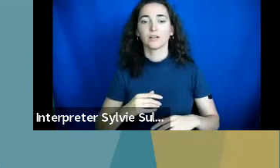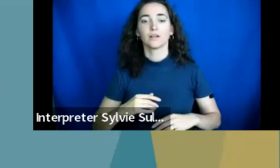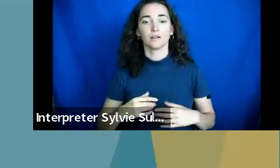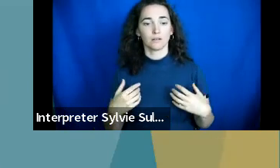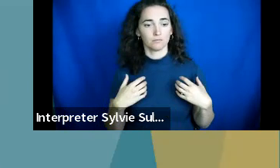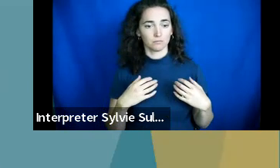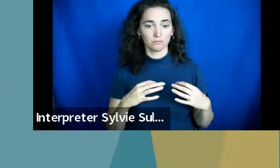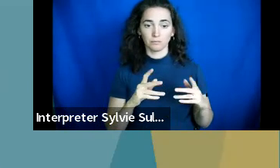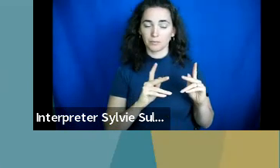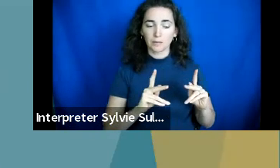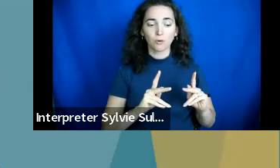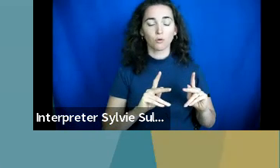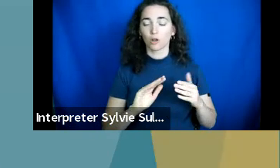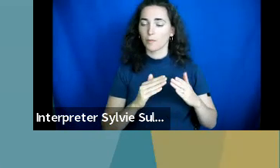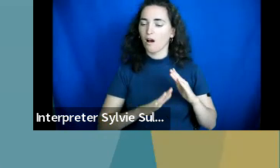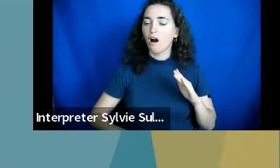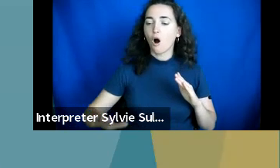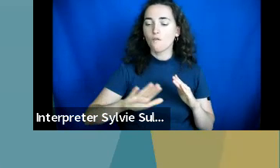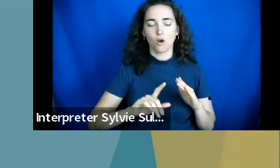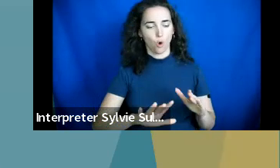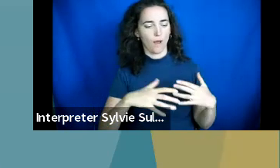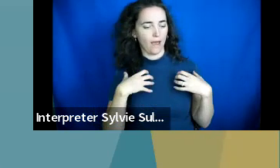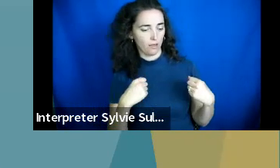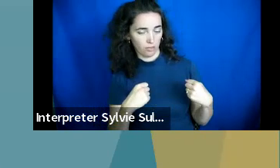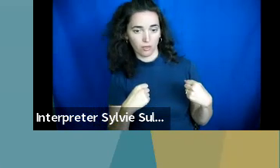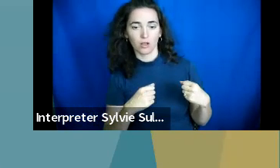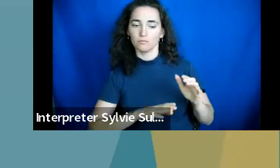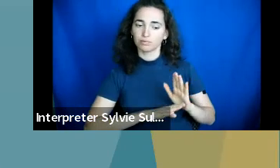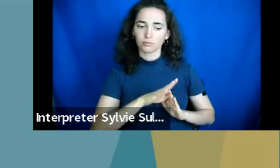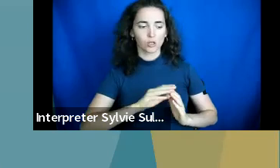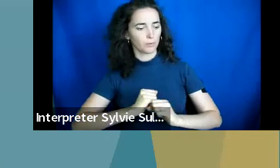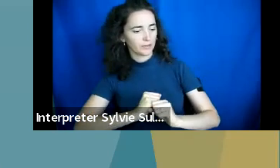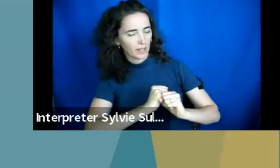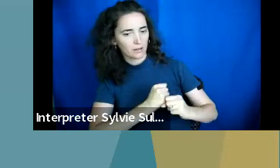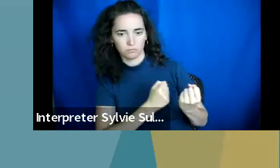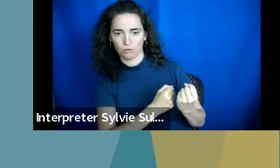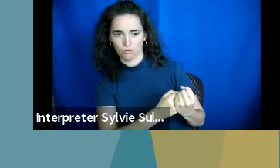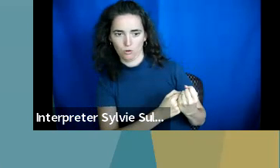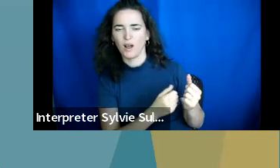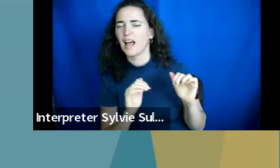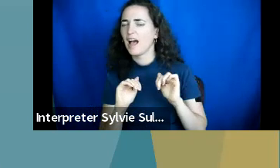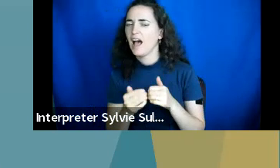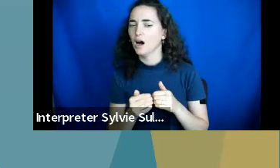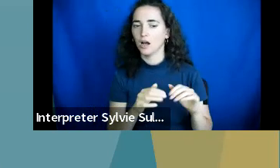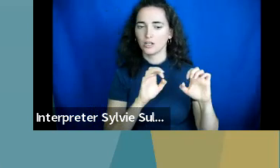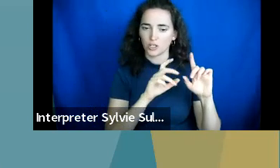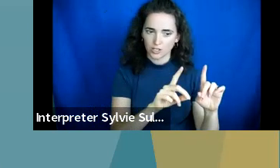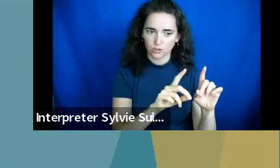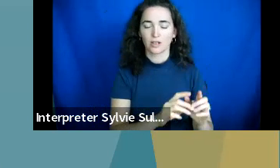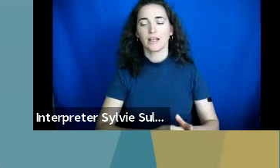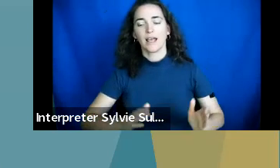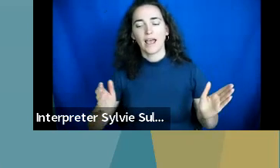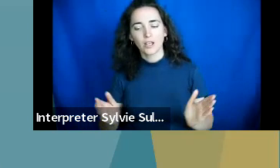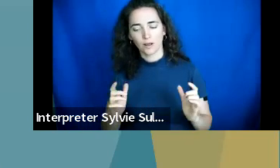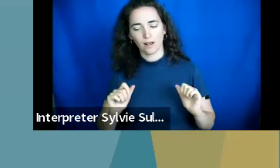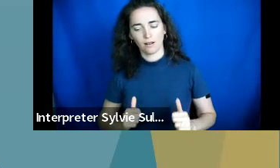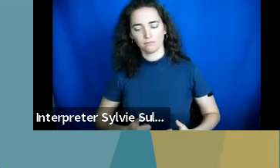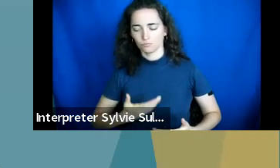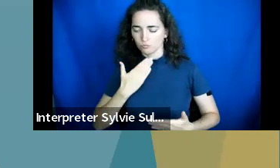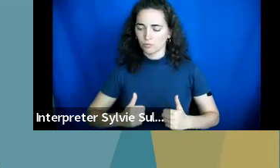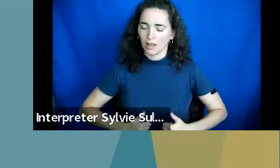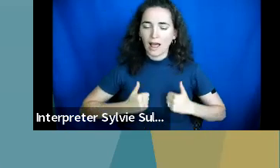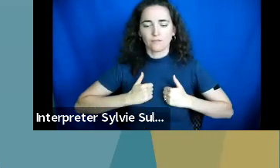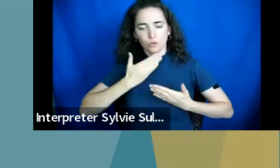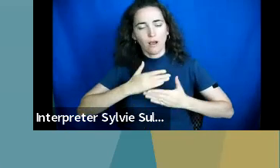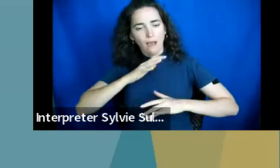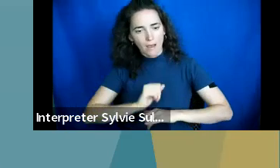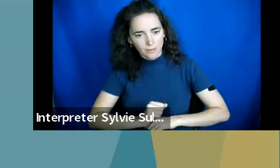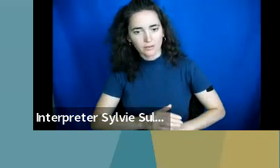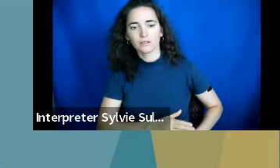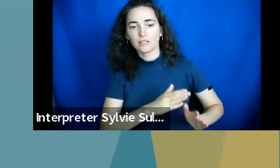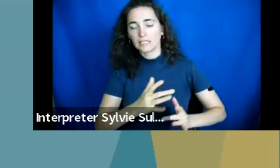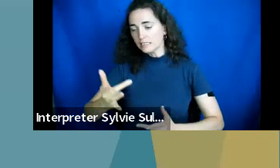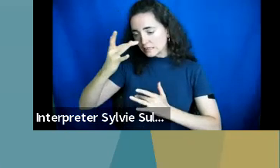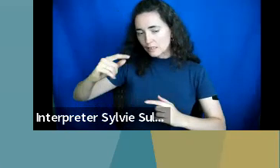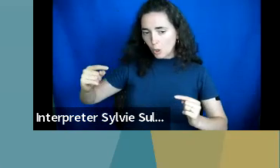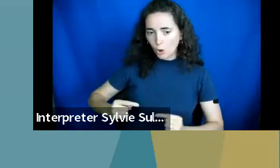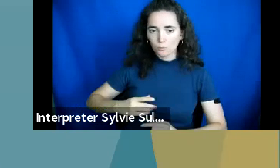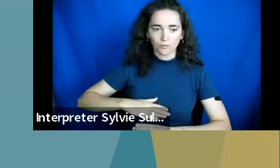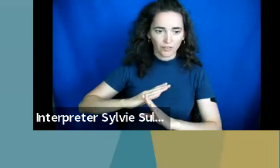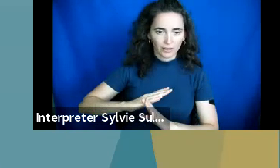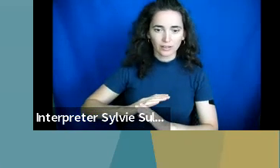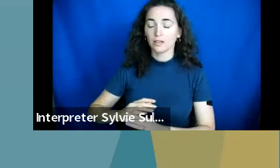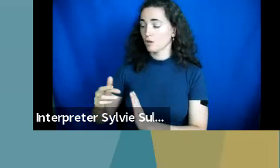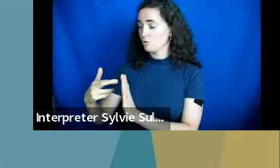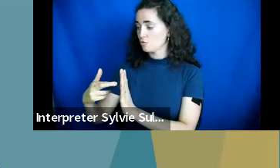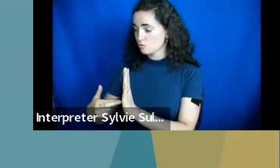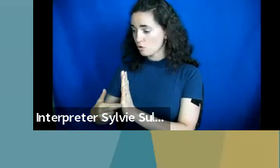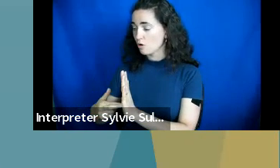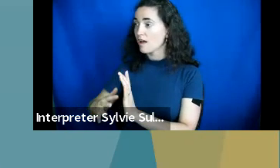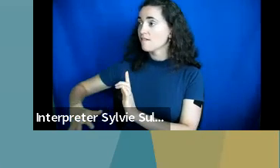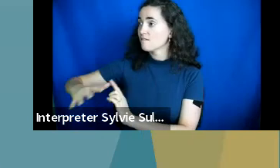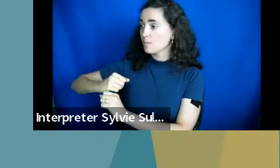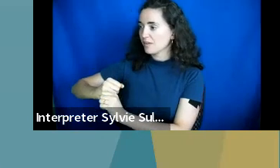The health and wellness of all individuals and communities in Louisiana, and they accomplished this through education, promotion of health healthy lifestyles, preventing disease and injury, and forcing regulations that protect the environment and